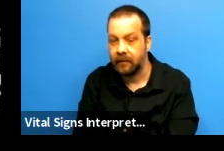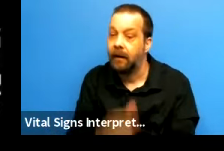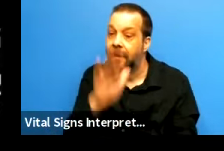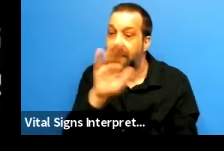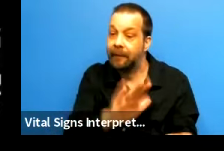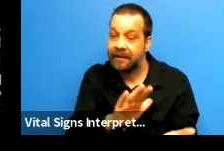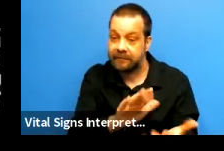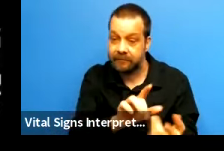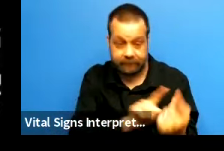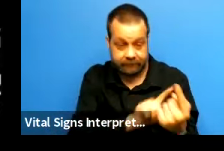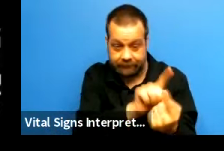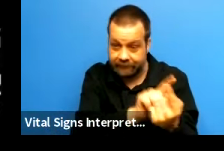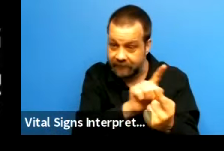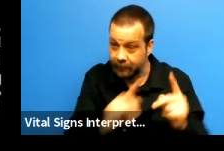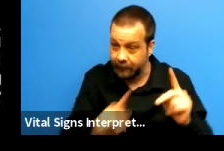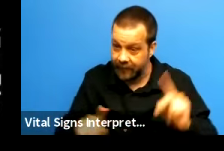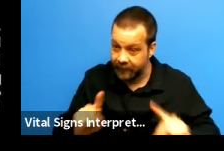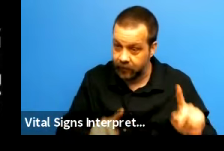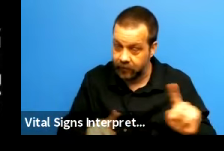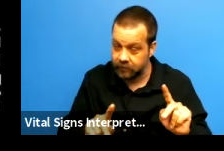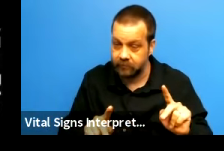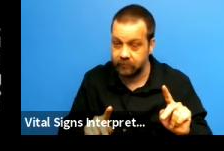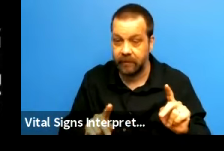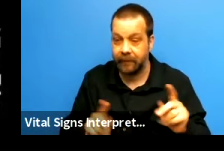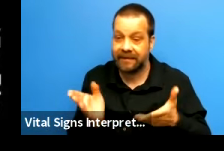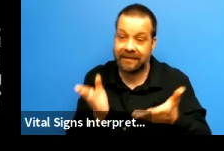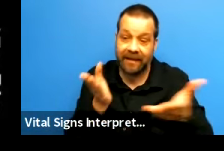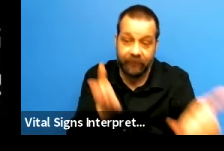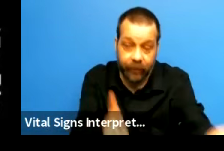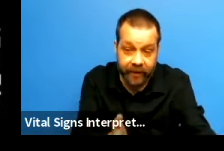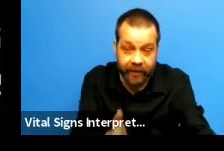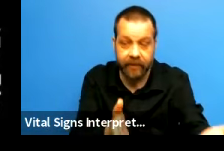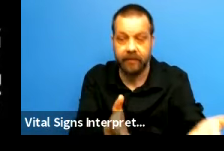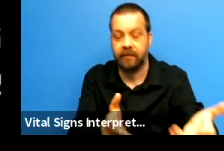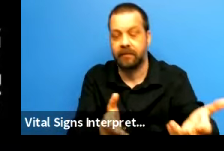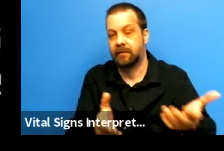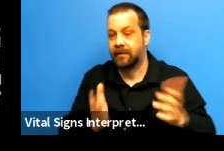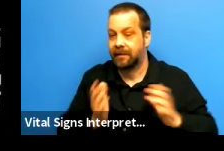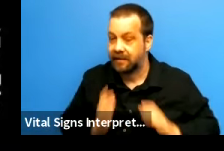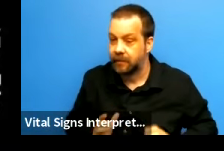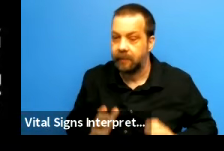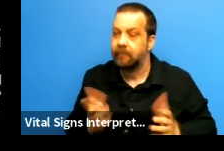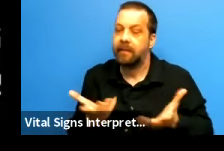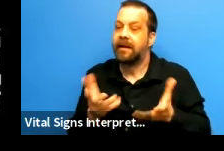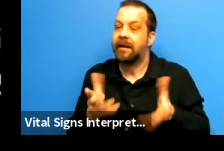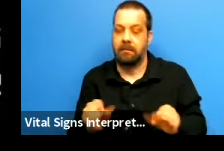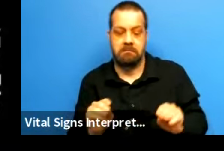So maybe there are other ways that delivery individuals can leave packages on a table somewhere,